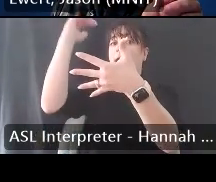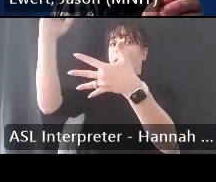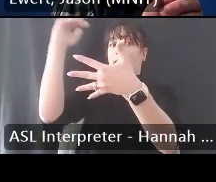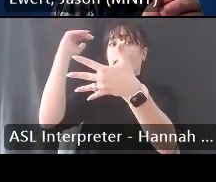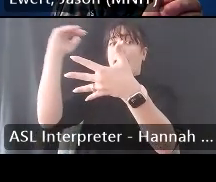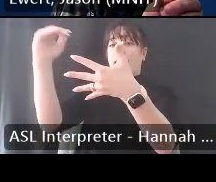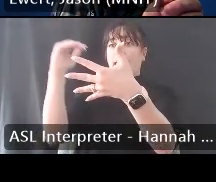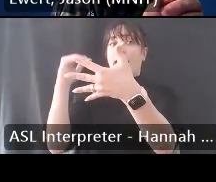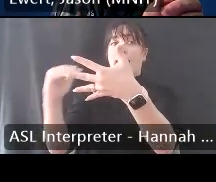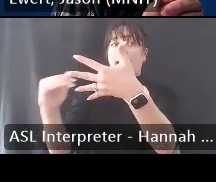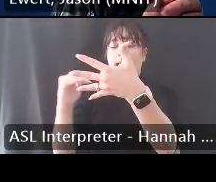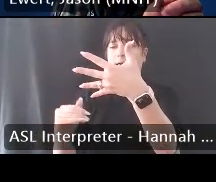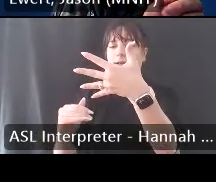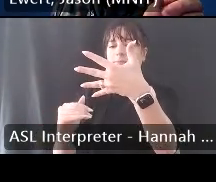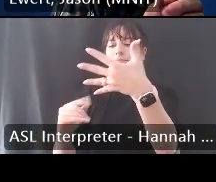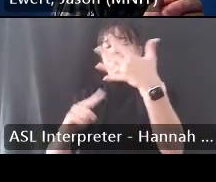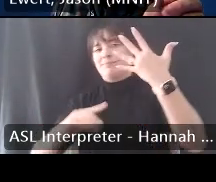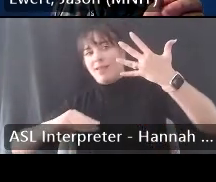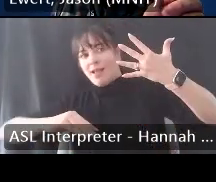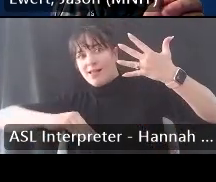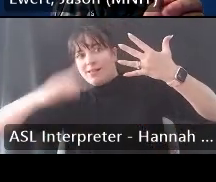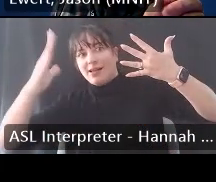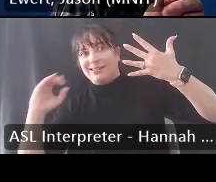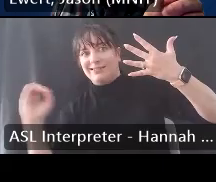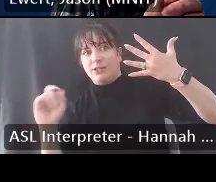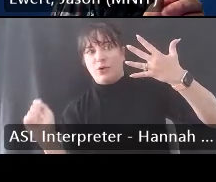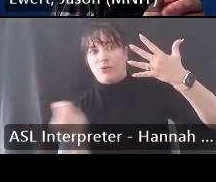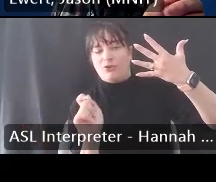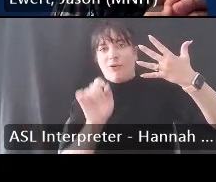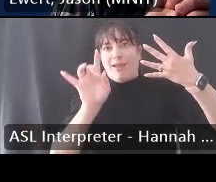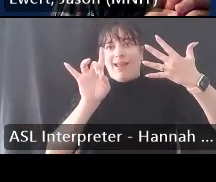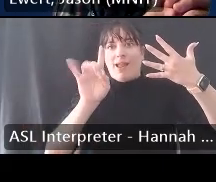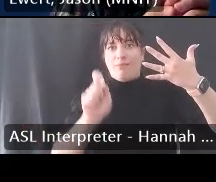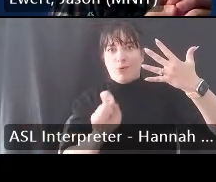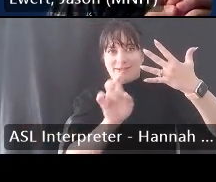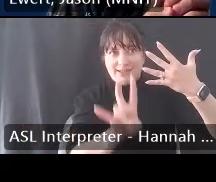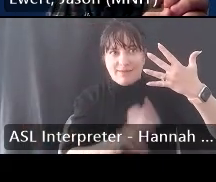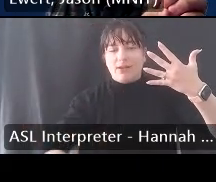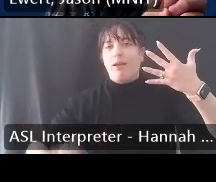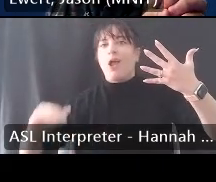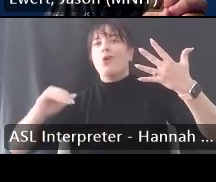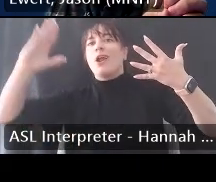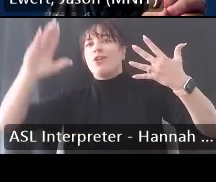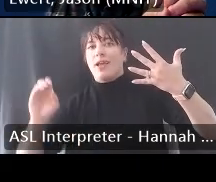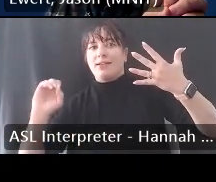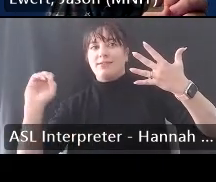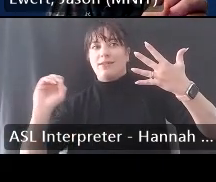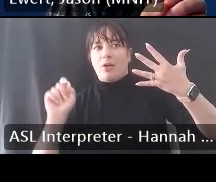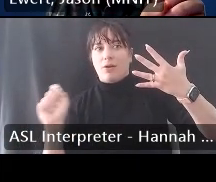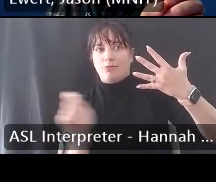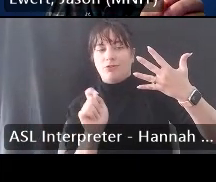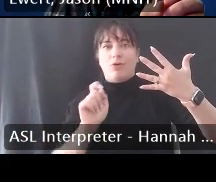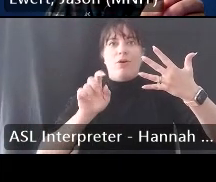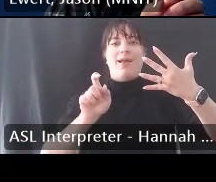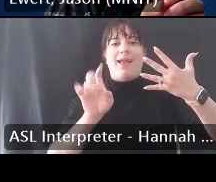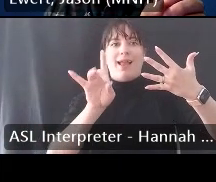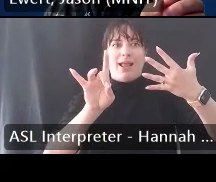Greater 0-8.7, unlabeled graphic. Greater 0-8.7, data not available graphic. Data not available.